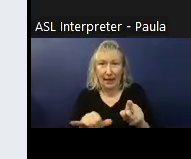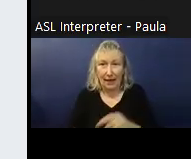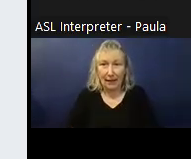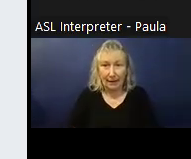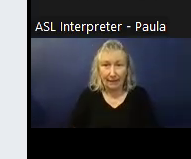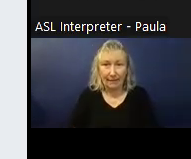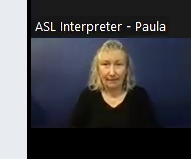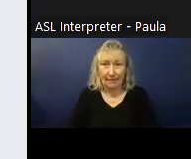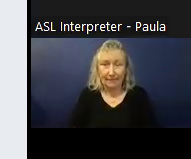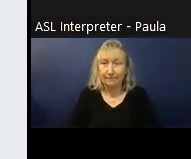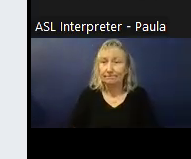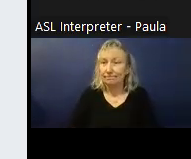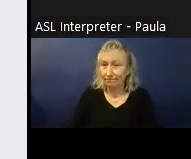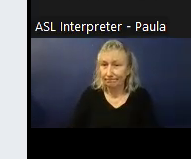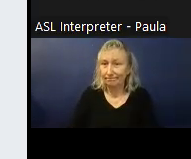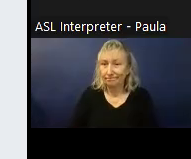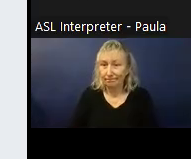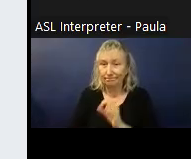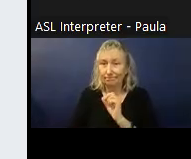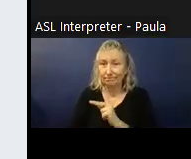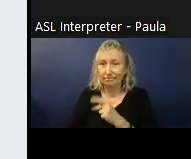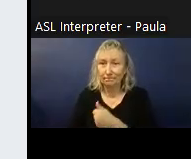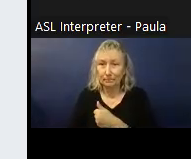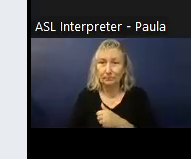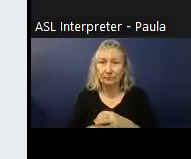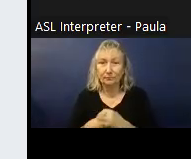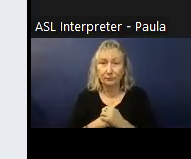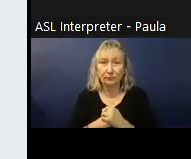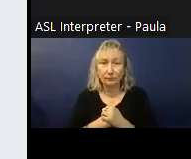OK, So what we did in this section was